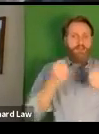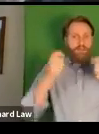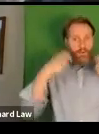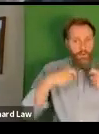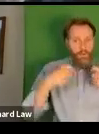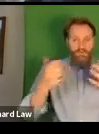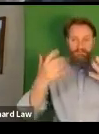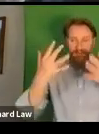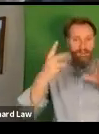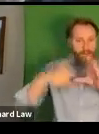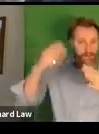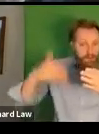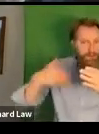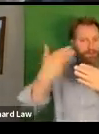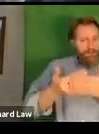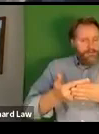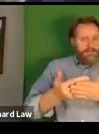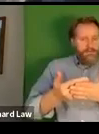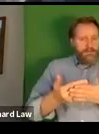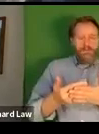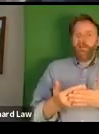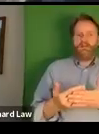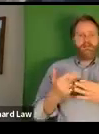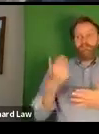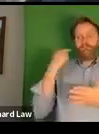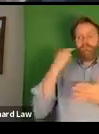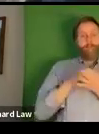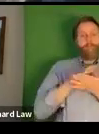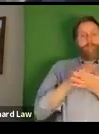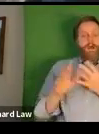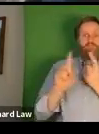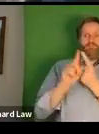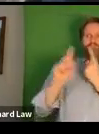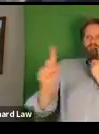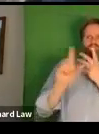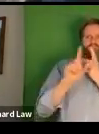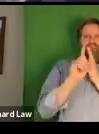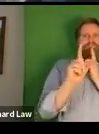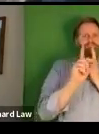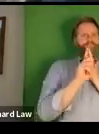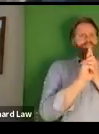actually had to self isolate in March says face to face will be returning will PPE be